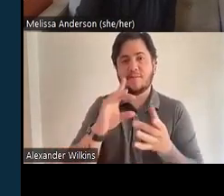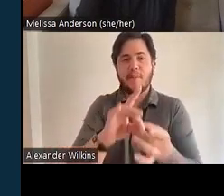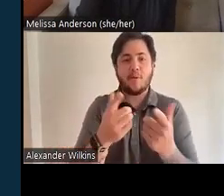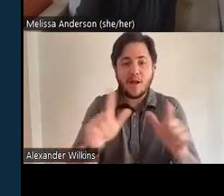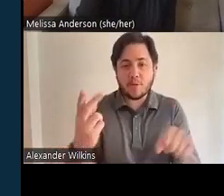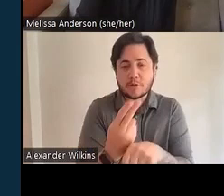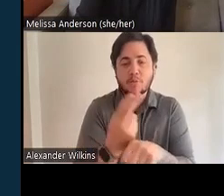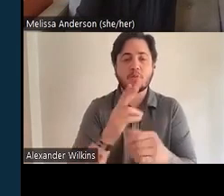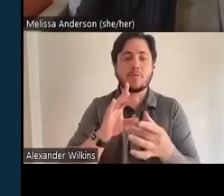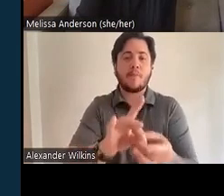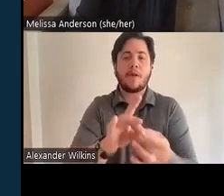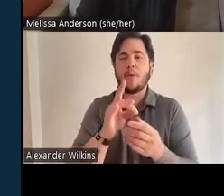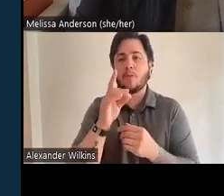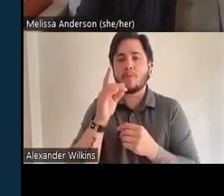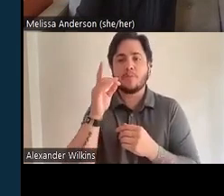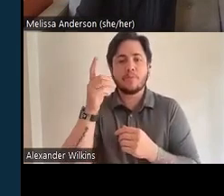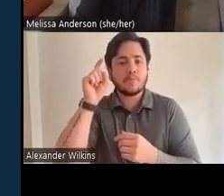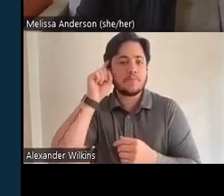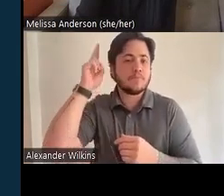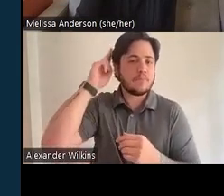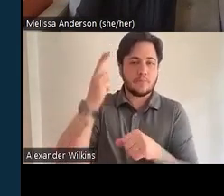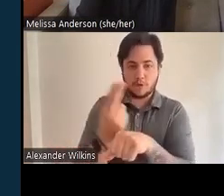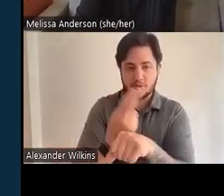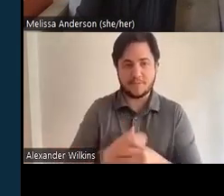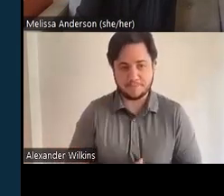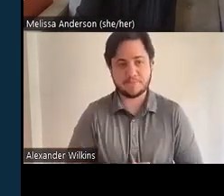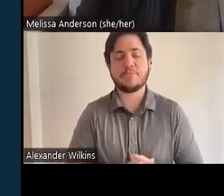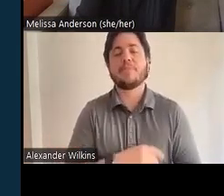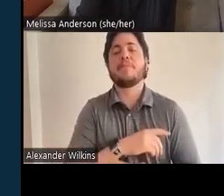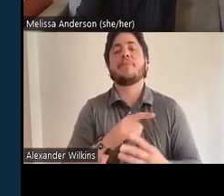the home, they face oppression in the school because of language deprivation,